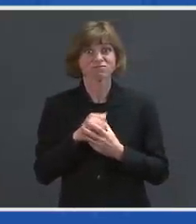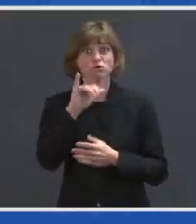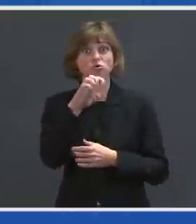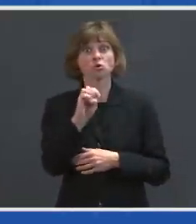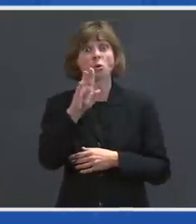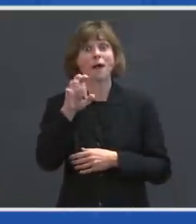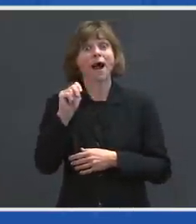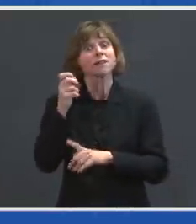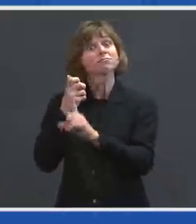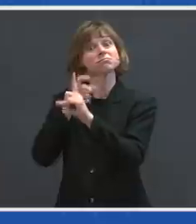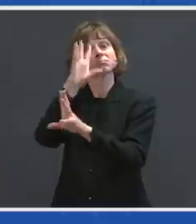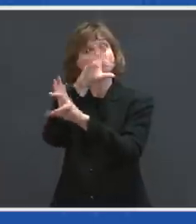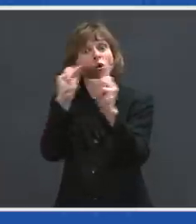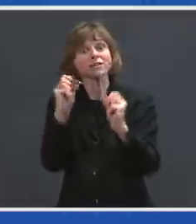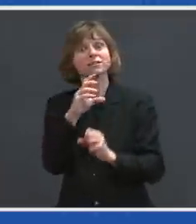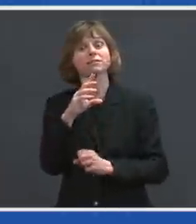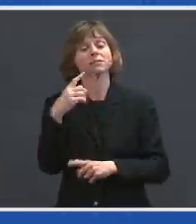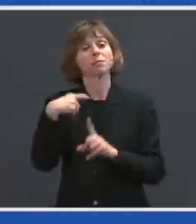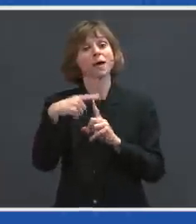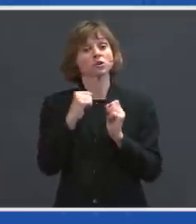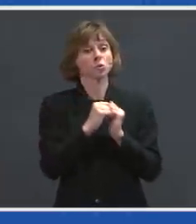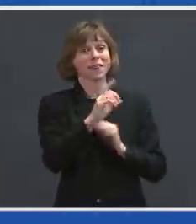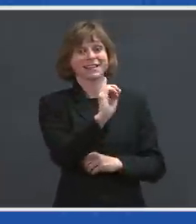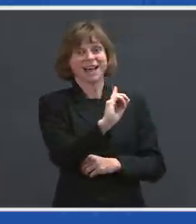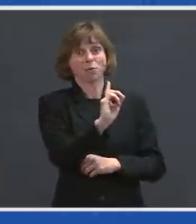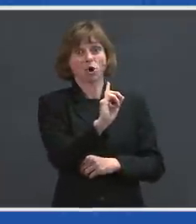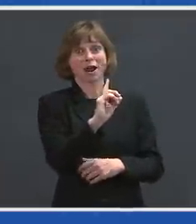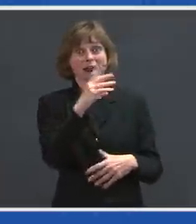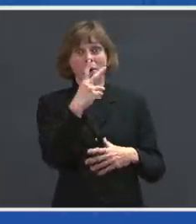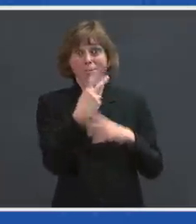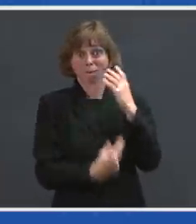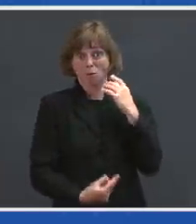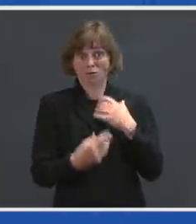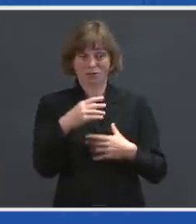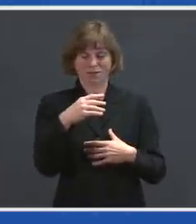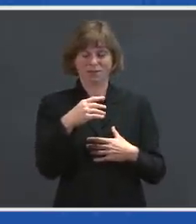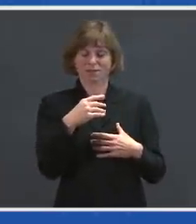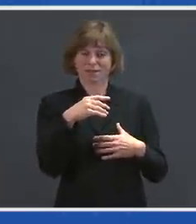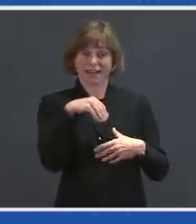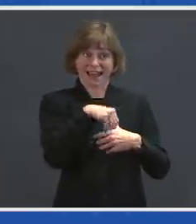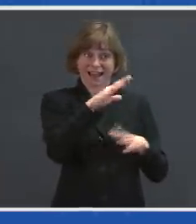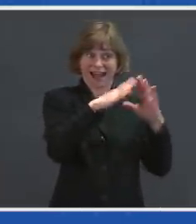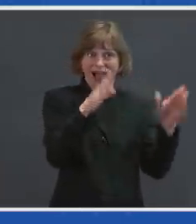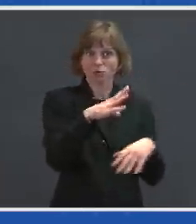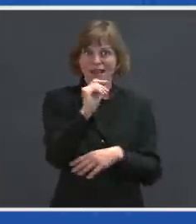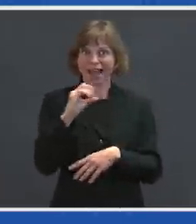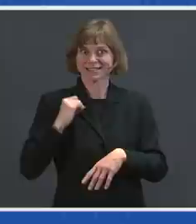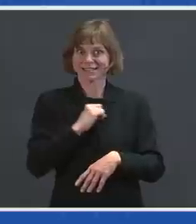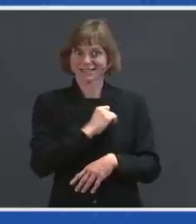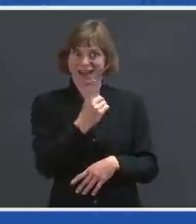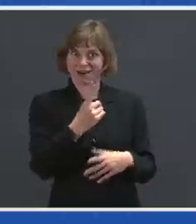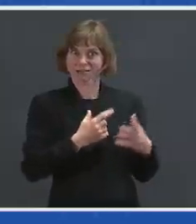and with Democratic majorities in the House and Senate, we will deliver bold progress for the people.